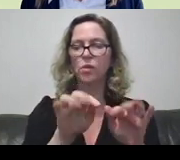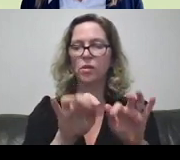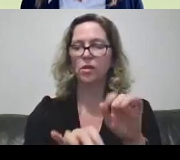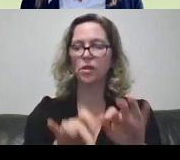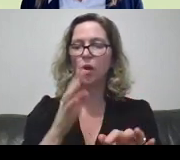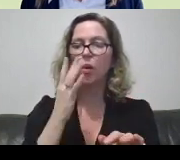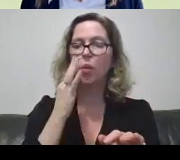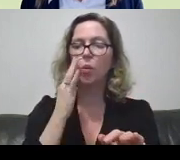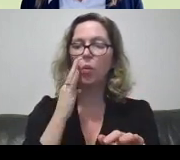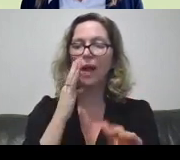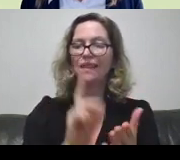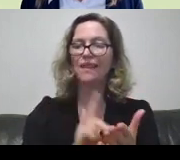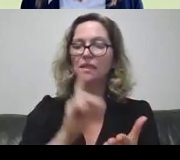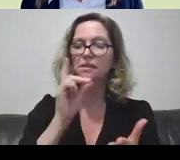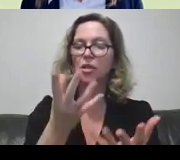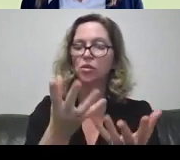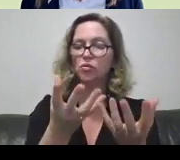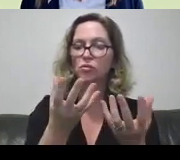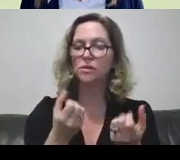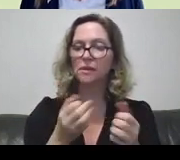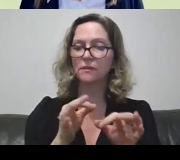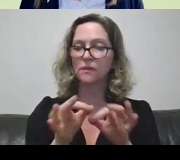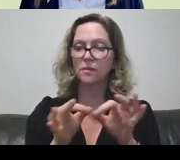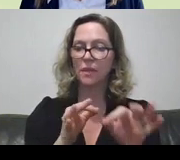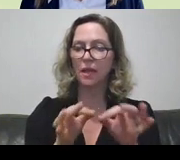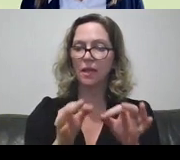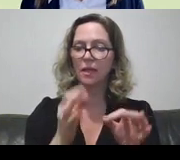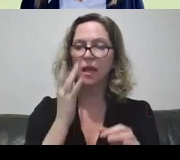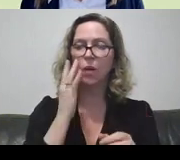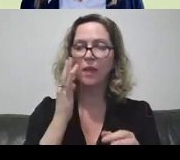and the date that you received the plan and this is really important